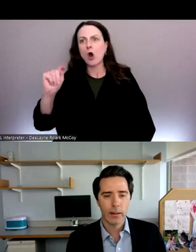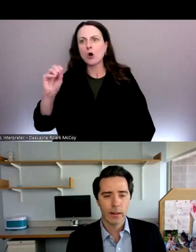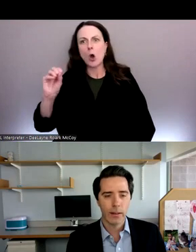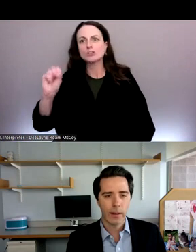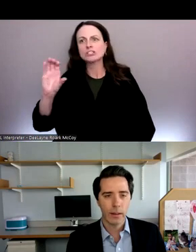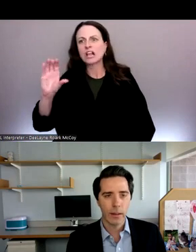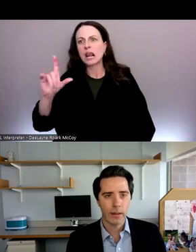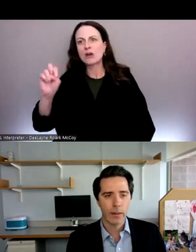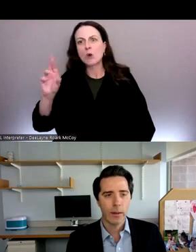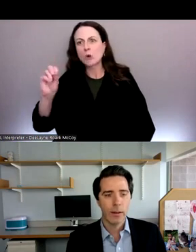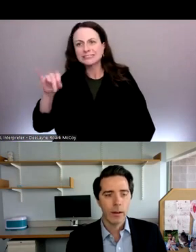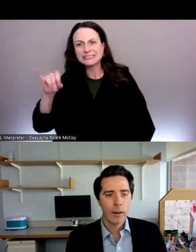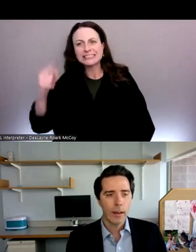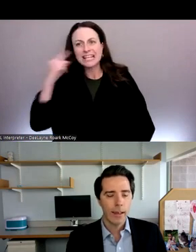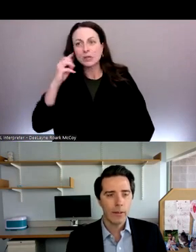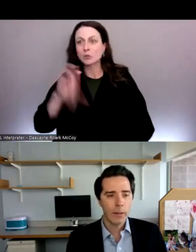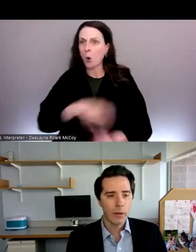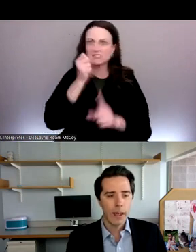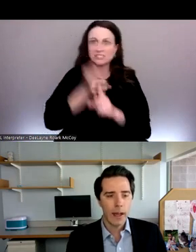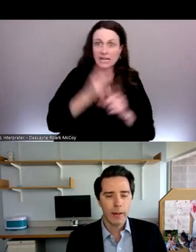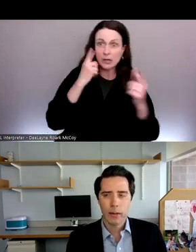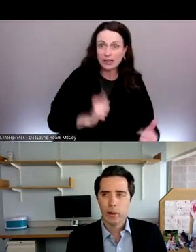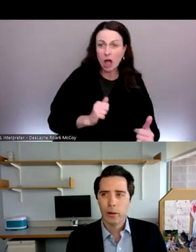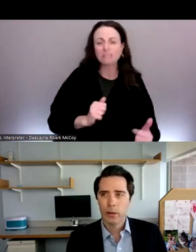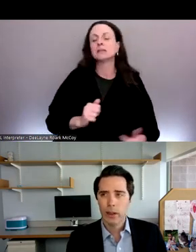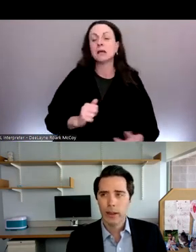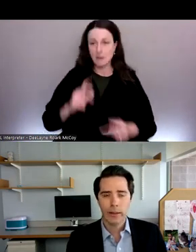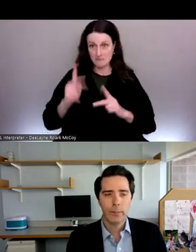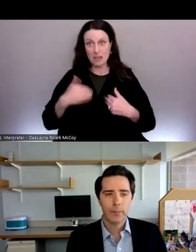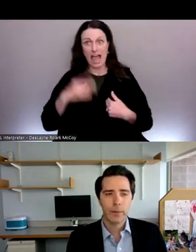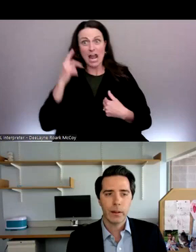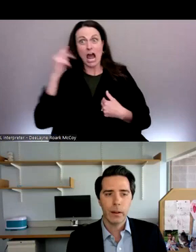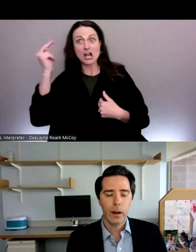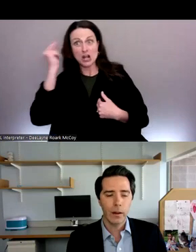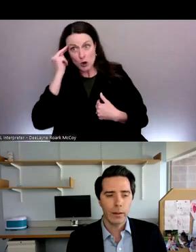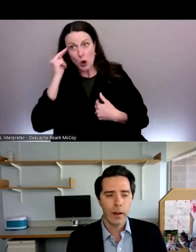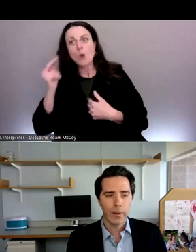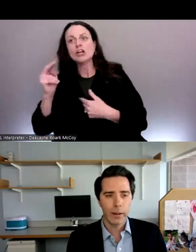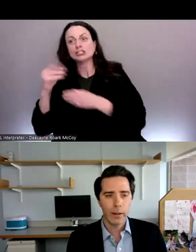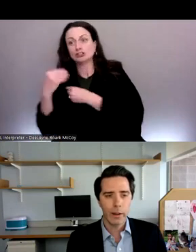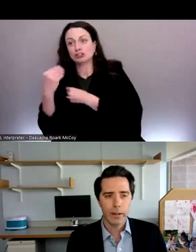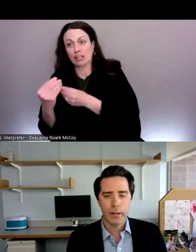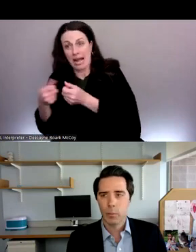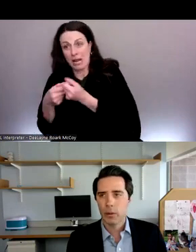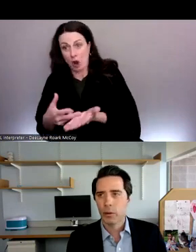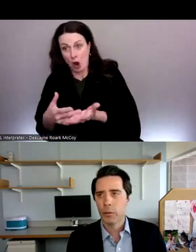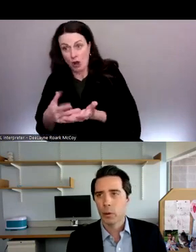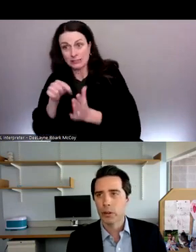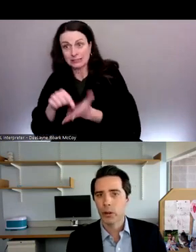and sudden hearing loss the individuals that had a neurogenetic